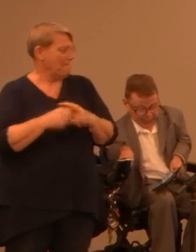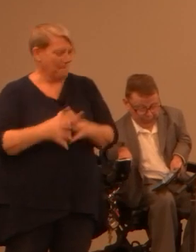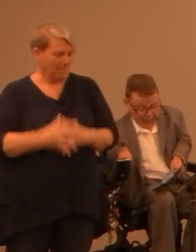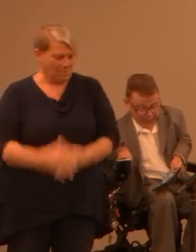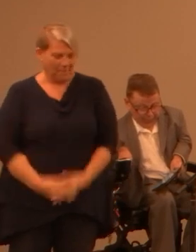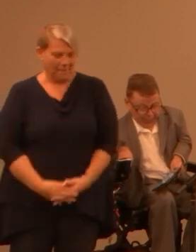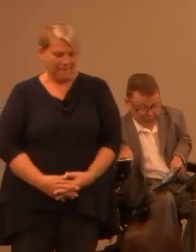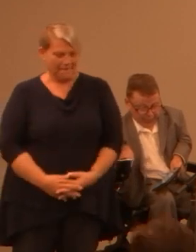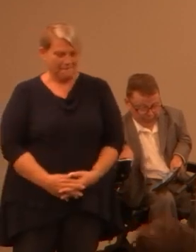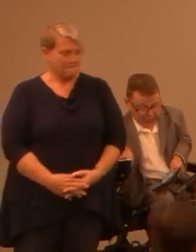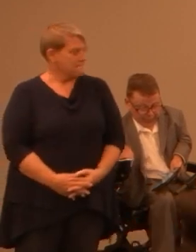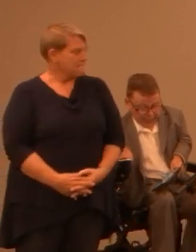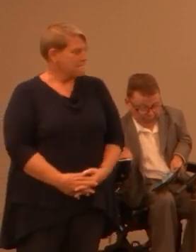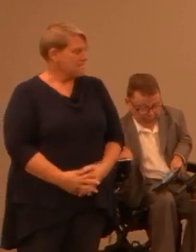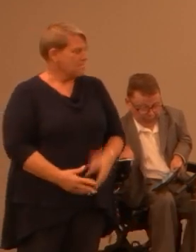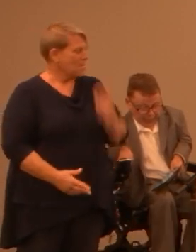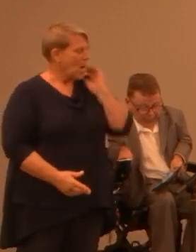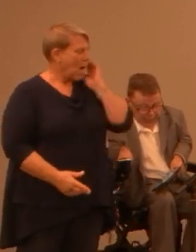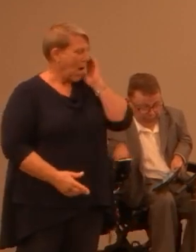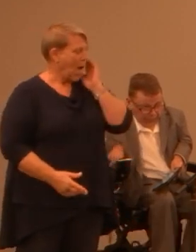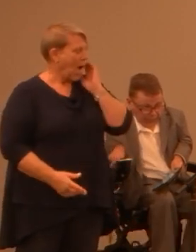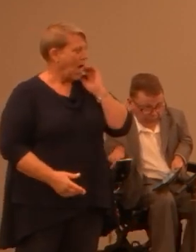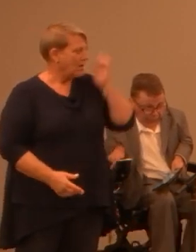Is there somebody from Deafblind Australia?